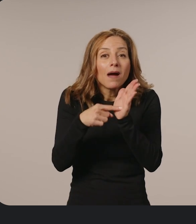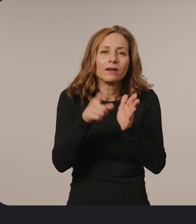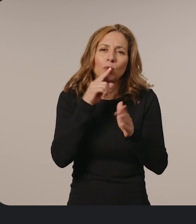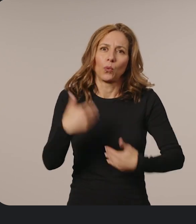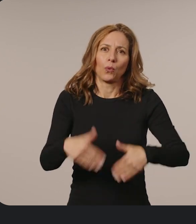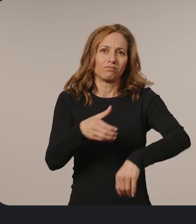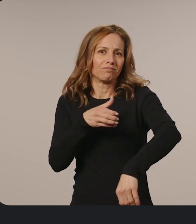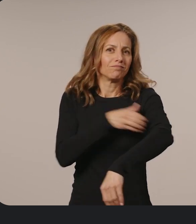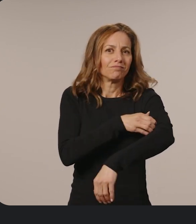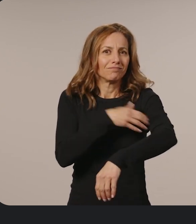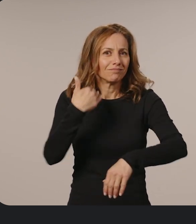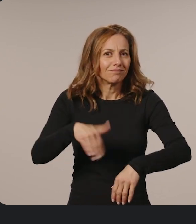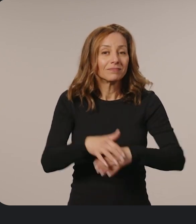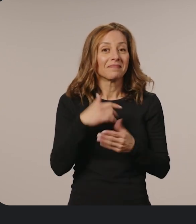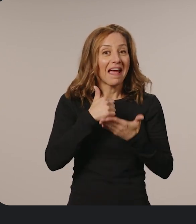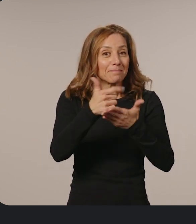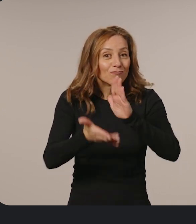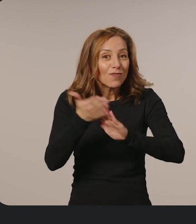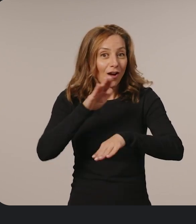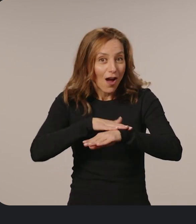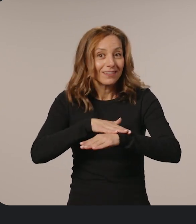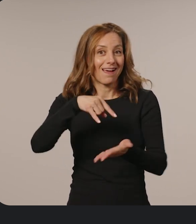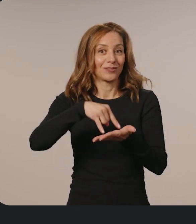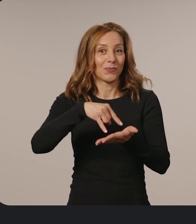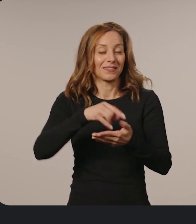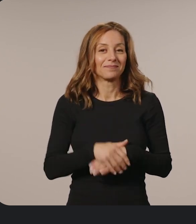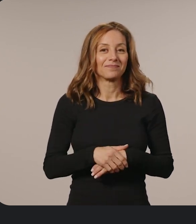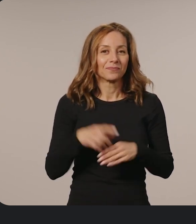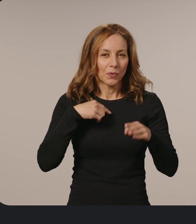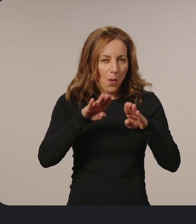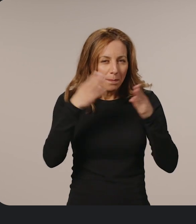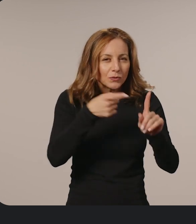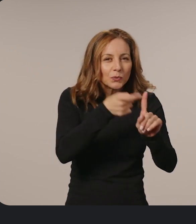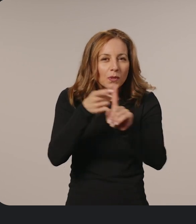This small model is still pretty powerful. And we are helping you run it on Android.